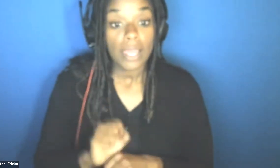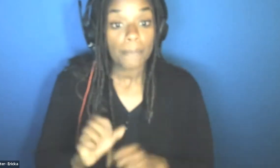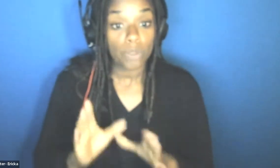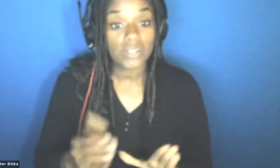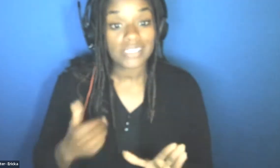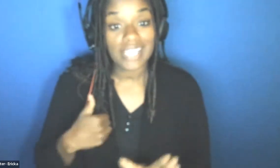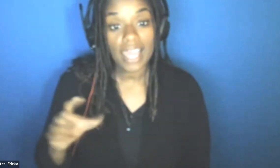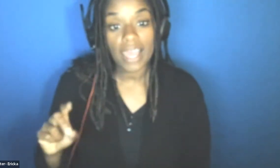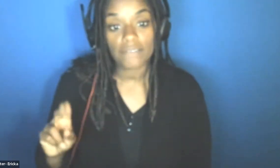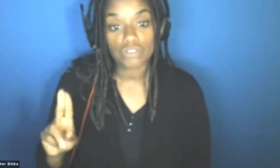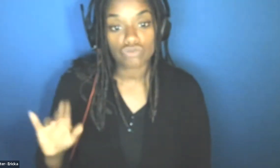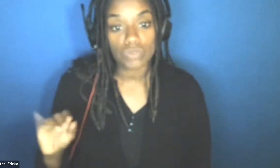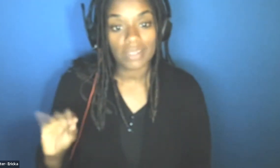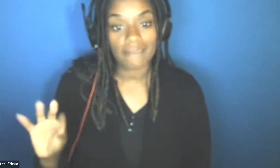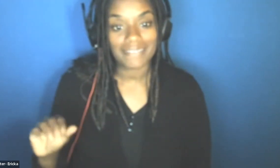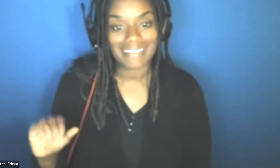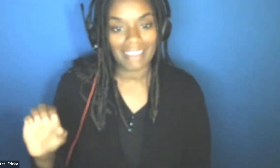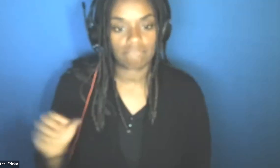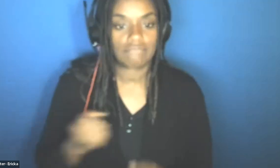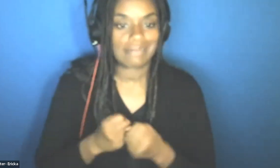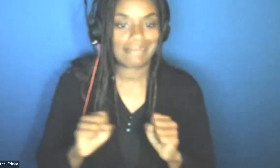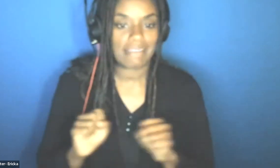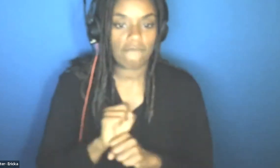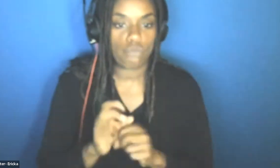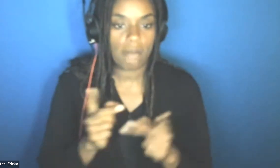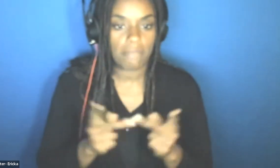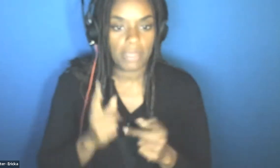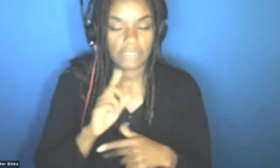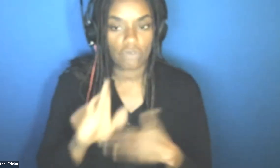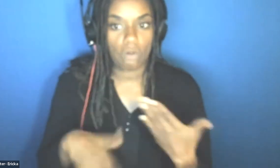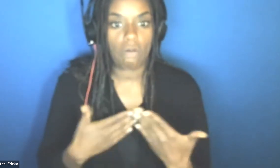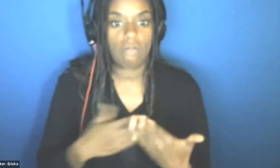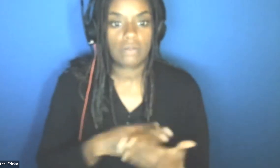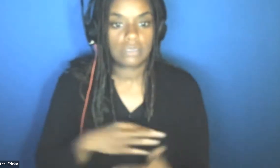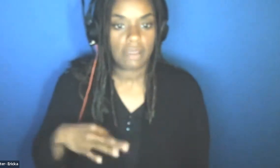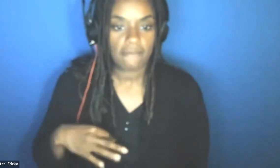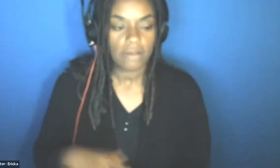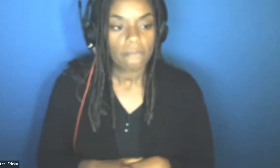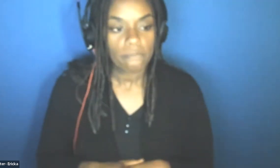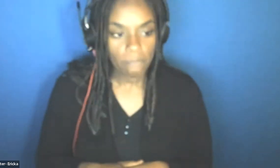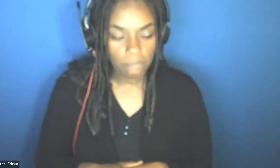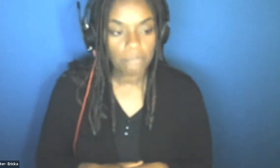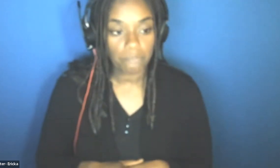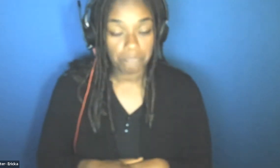If an employer takes an employment action based on that drug use.